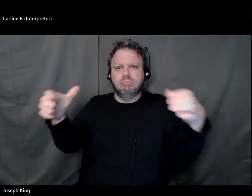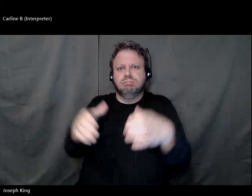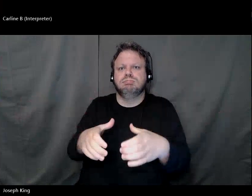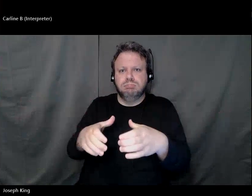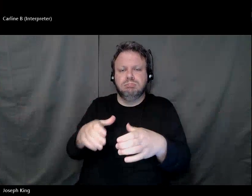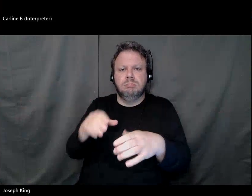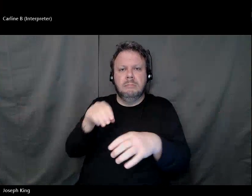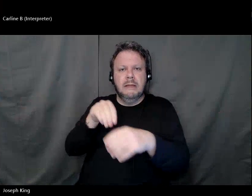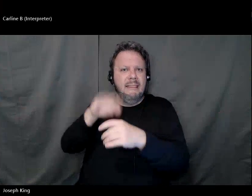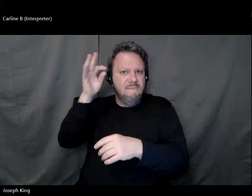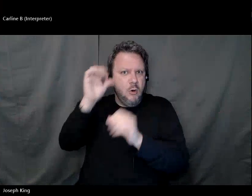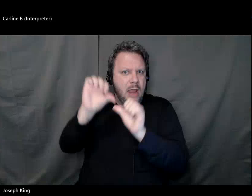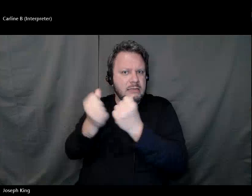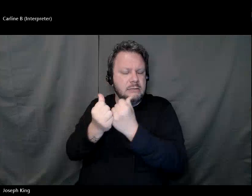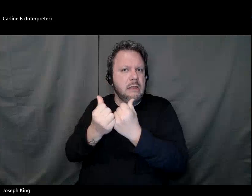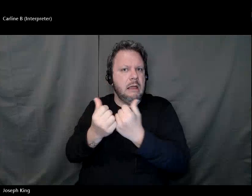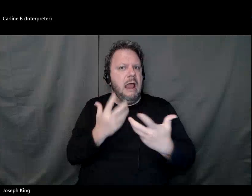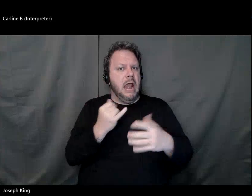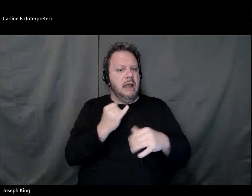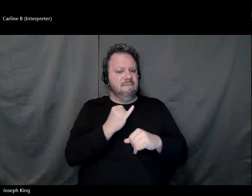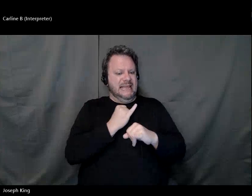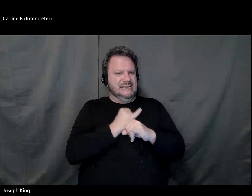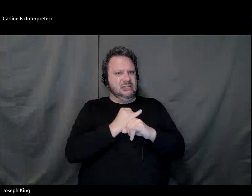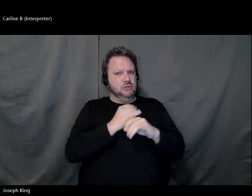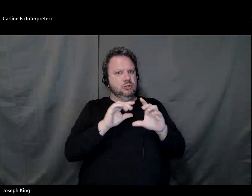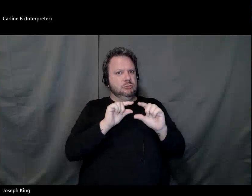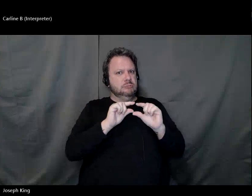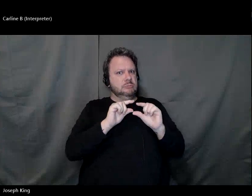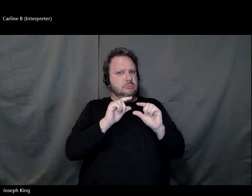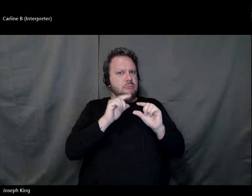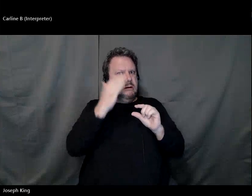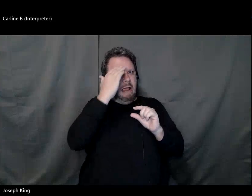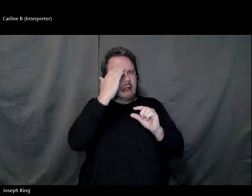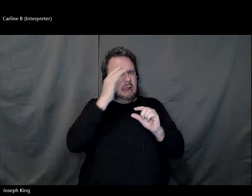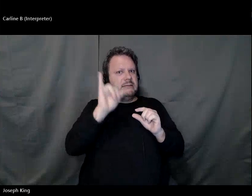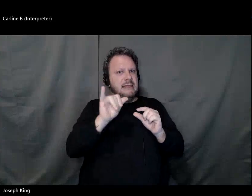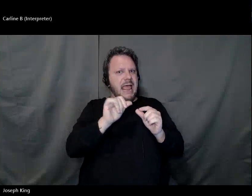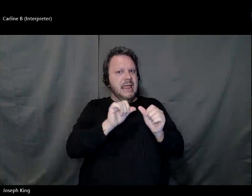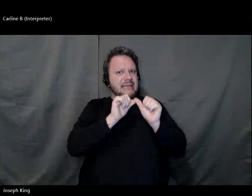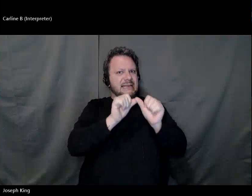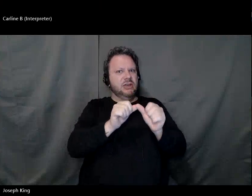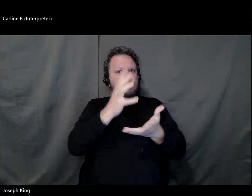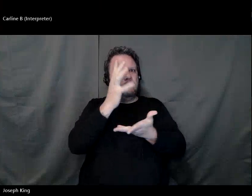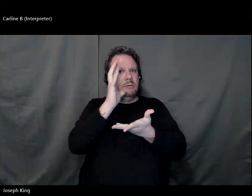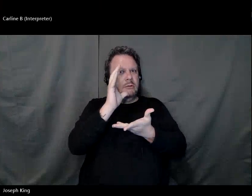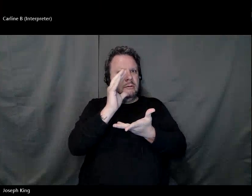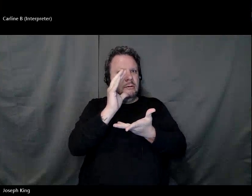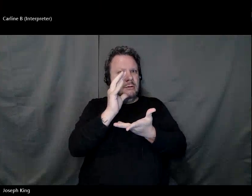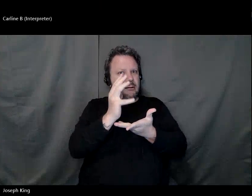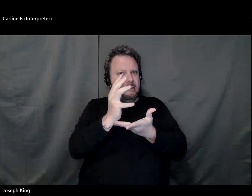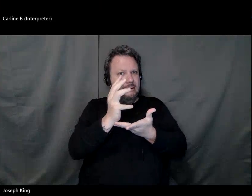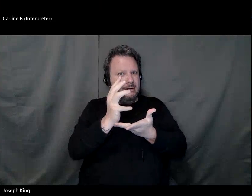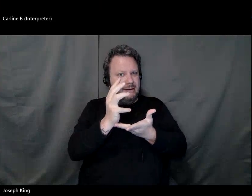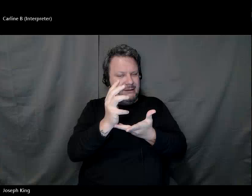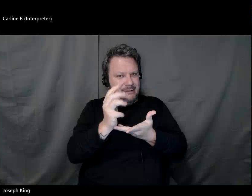there's a lot of institutional knowledge that they have that will continue going away. It's not gone. It's under threat.